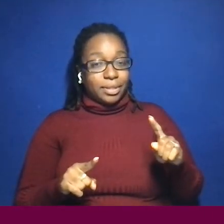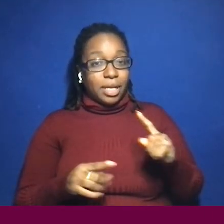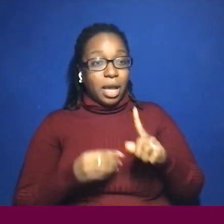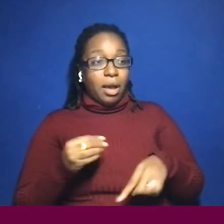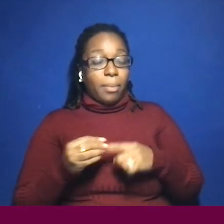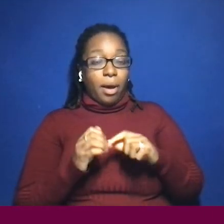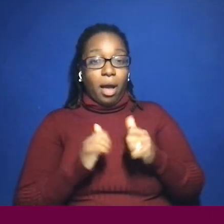these things intersect. Marcie Roth: